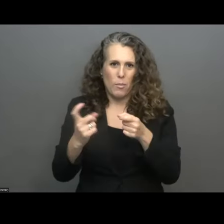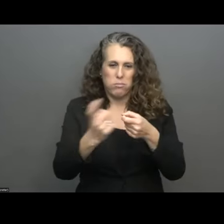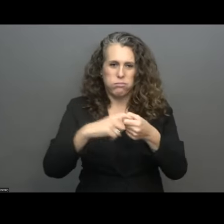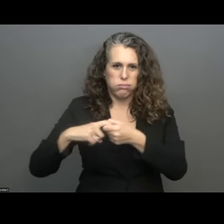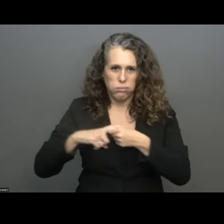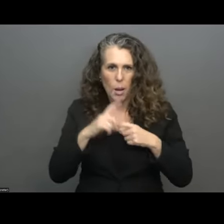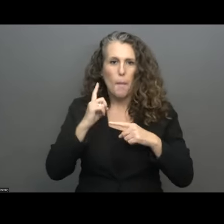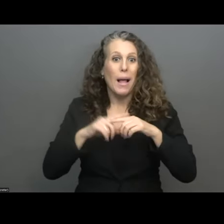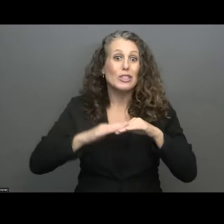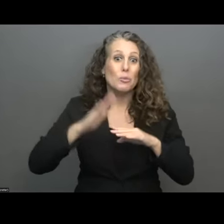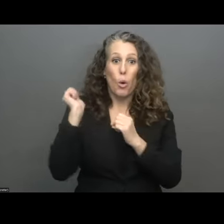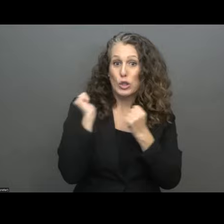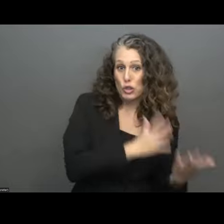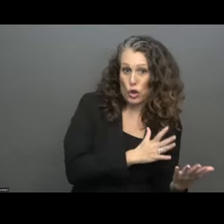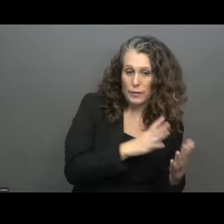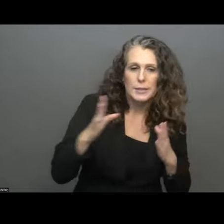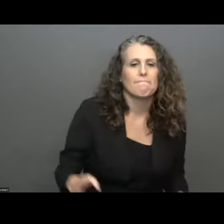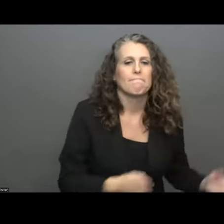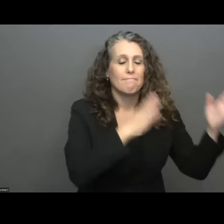11:40:59 twice your relational smoke, surely wrote down.